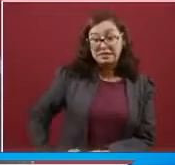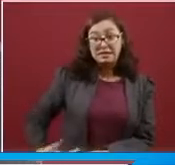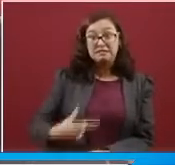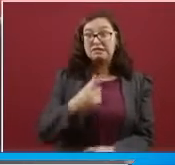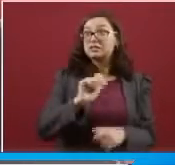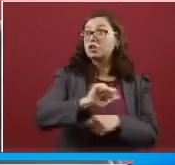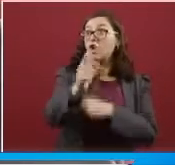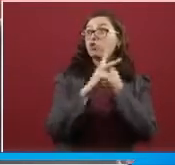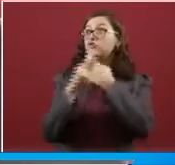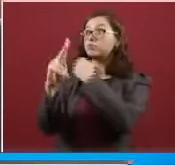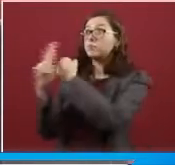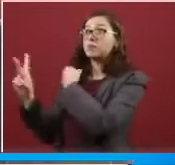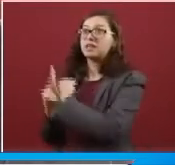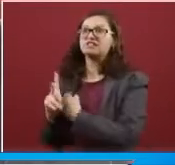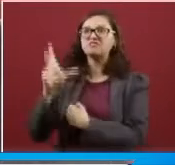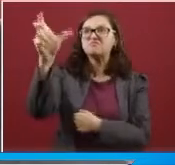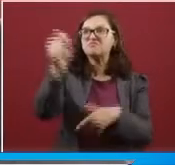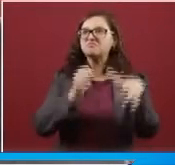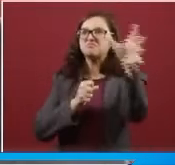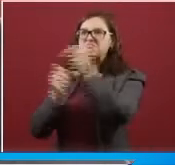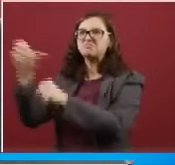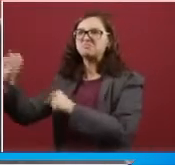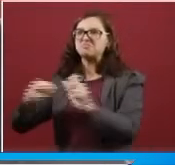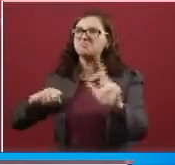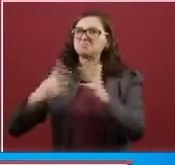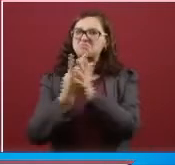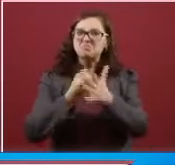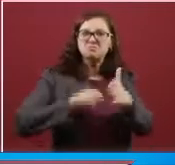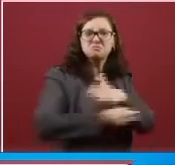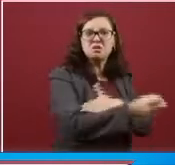Not reporting acts of corruption makes us accomplices by omission